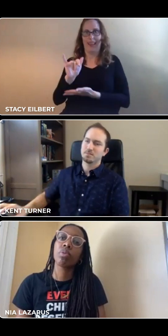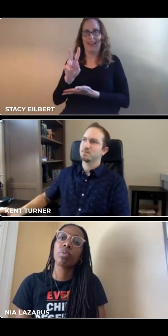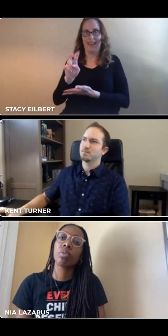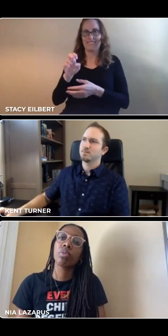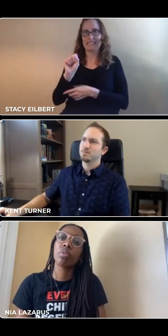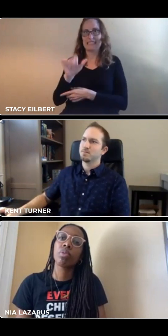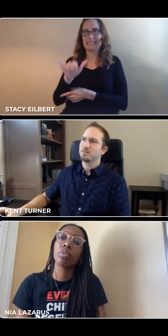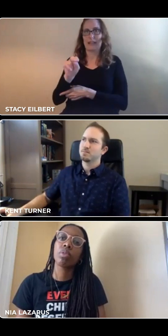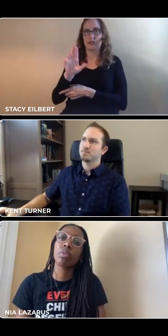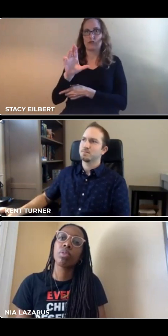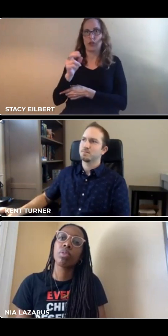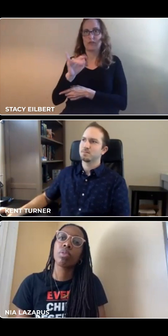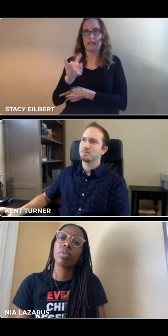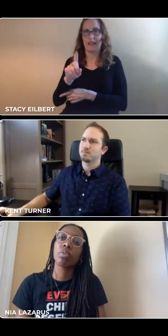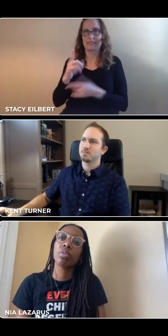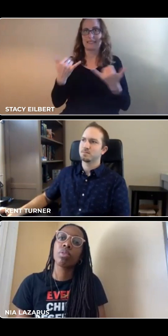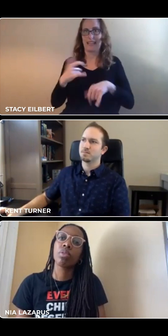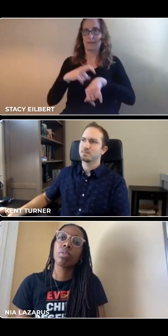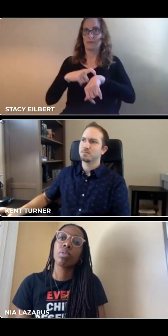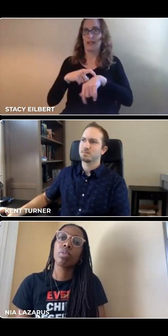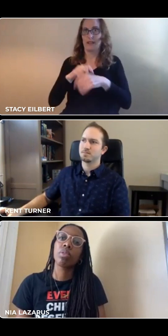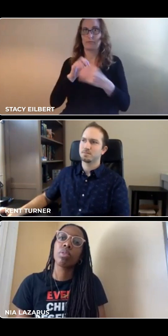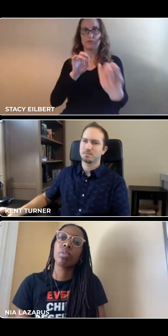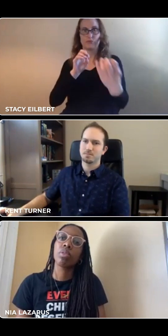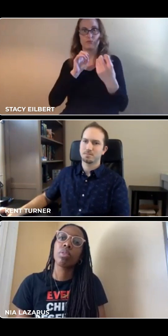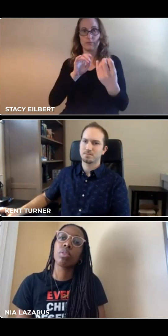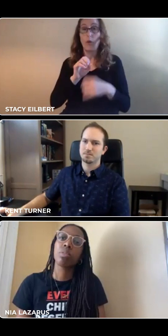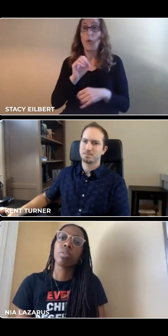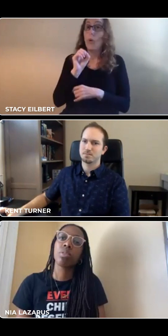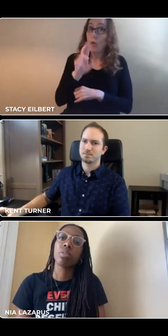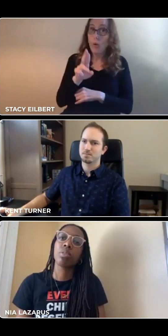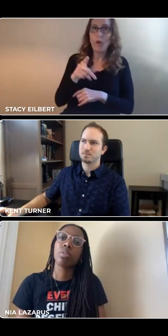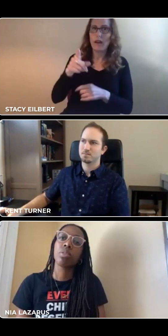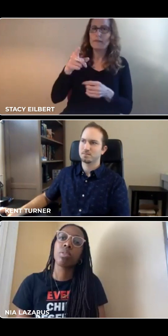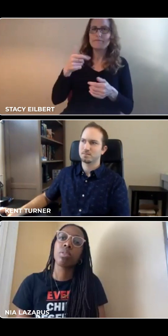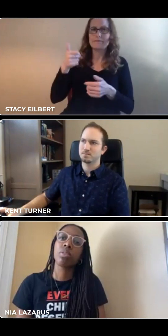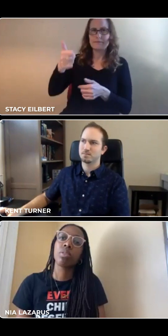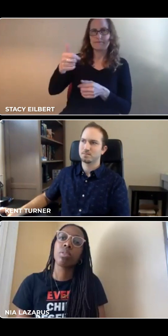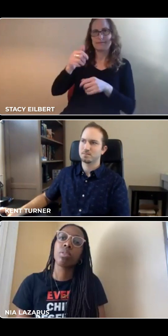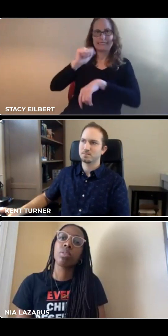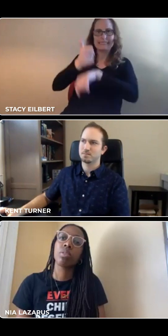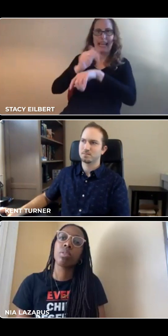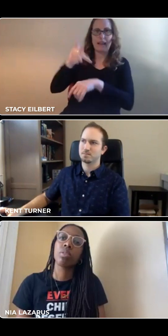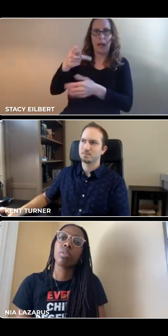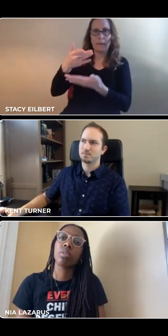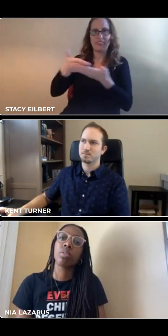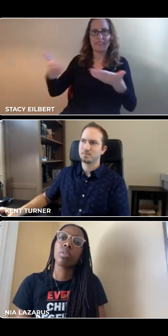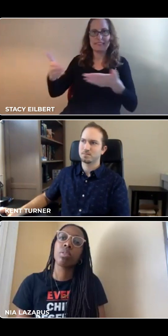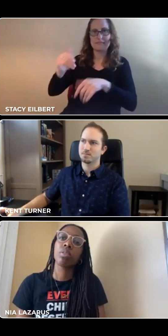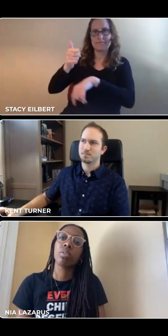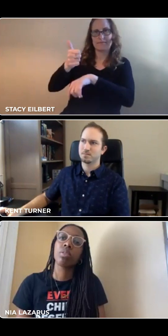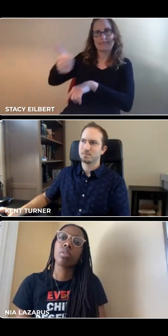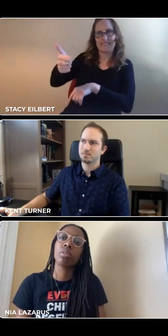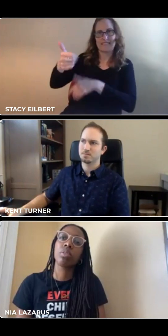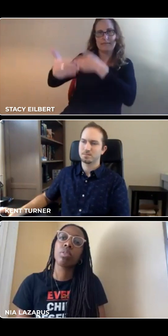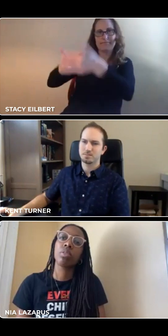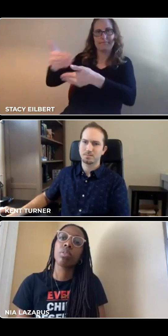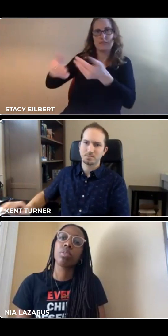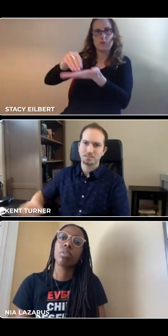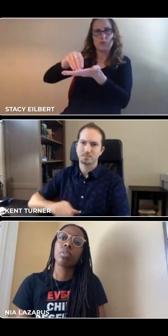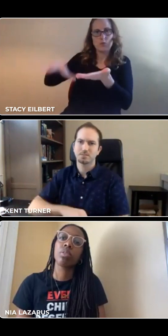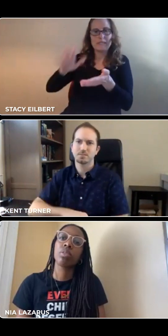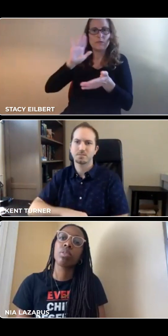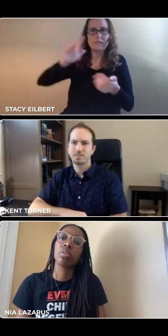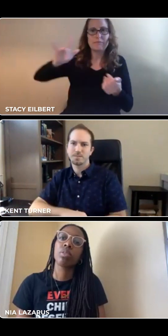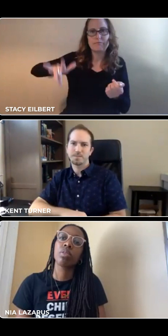what we're doing right now, live, where the teacher is teaching live or you're watching